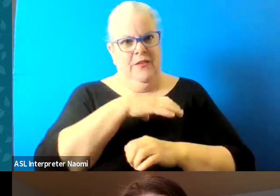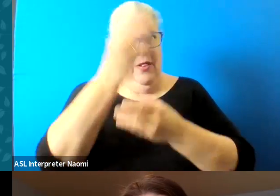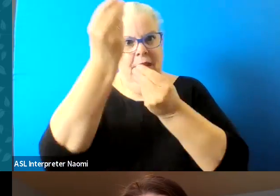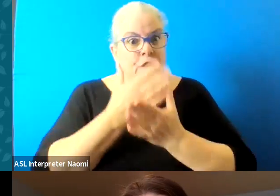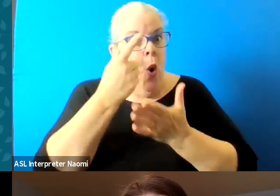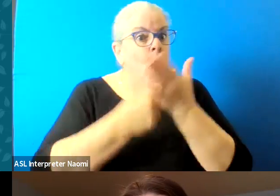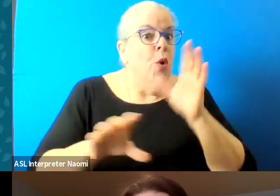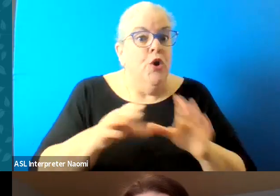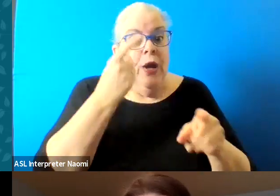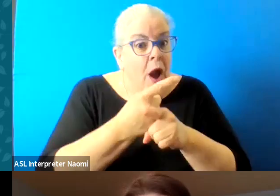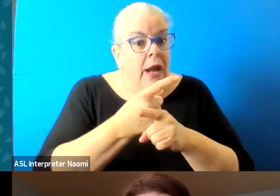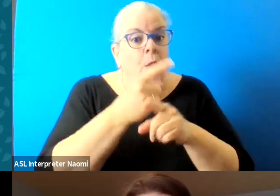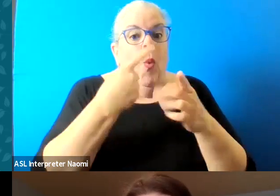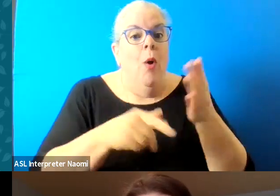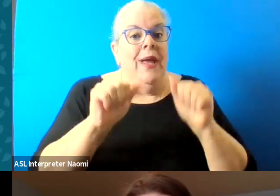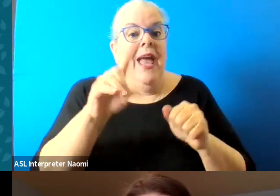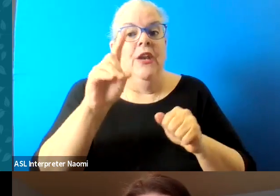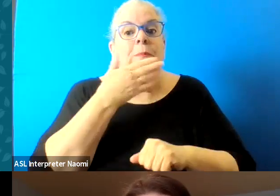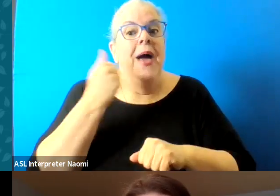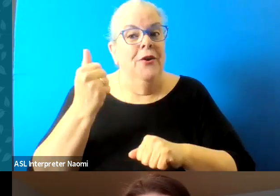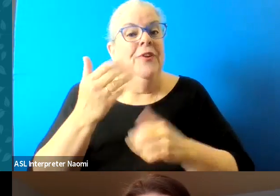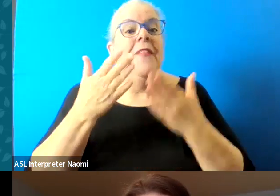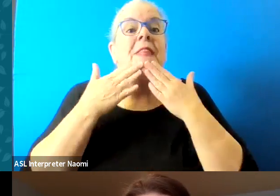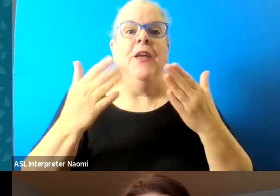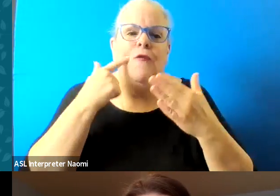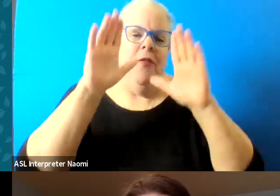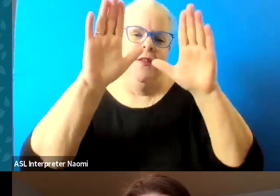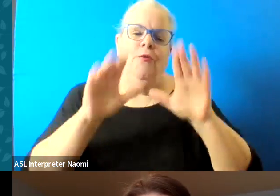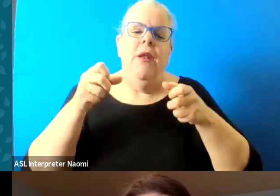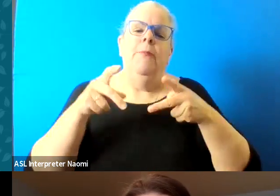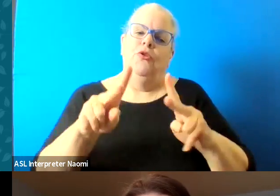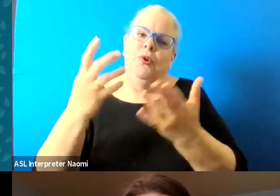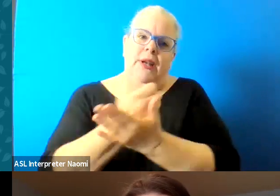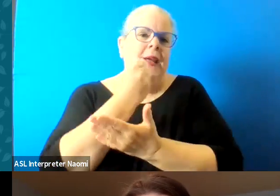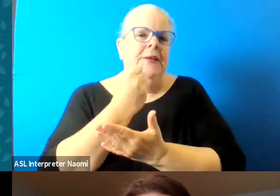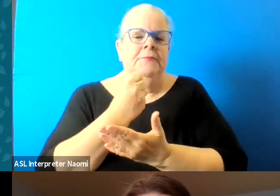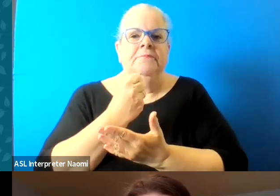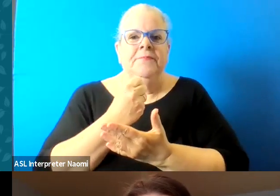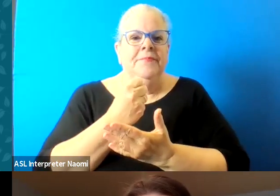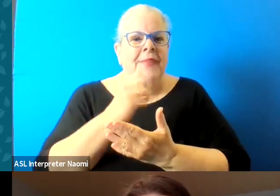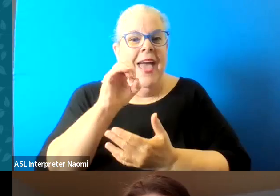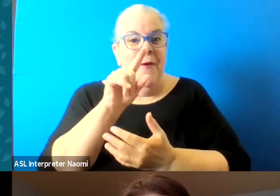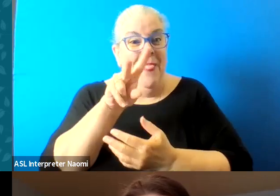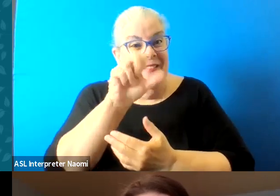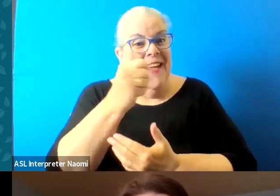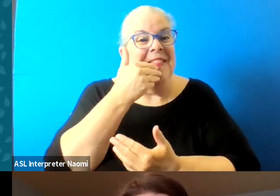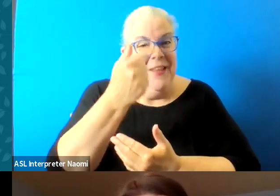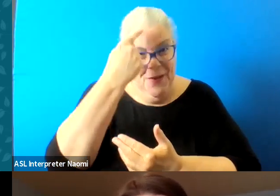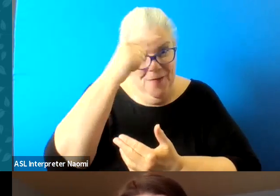and what we can do better. So thank you for this great opportunity. And Olivia, thank you for being willing to stick your neck